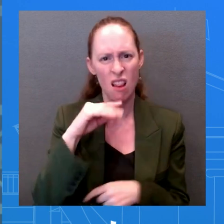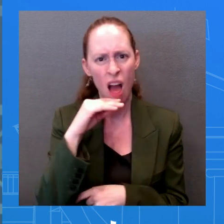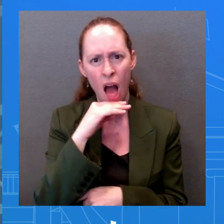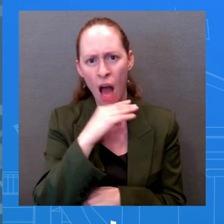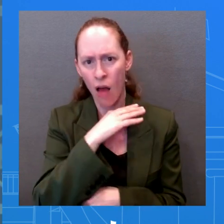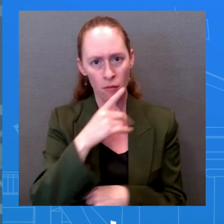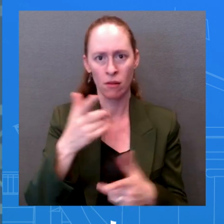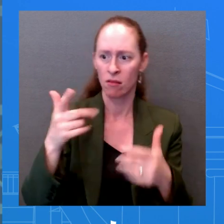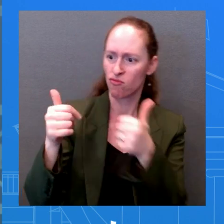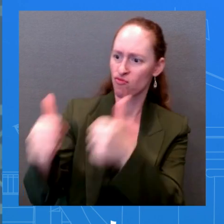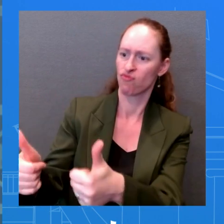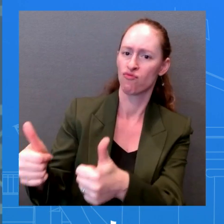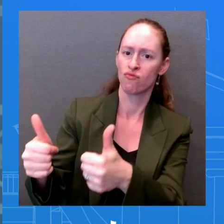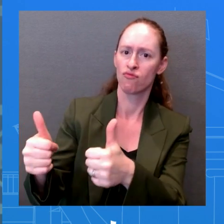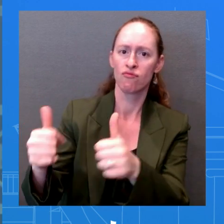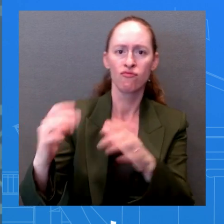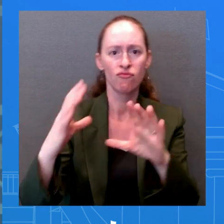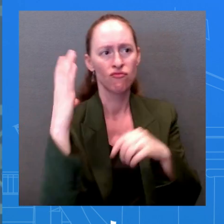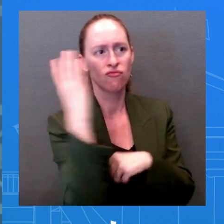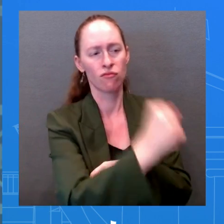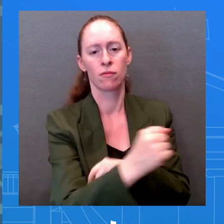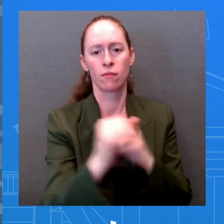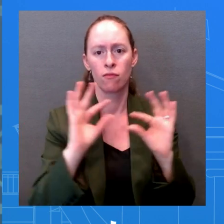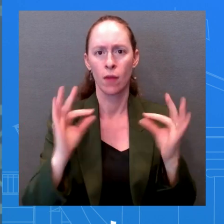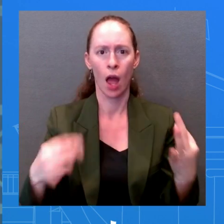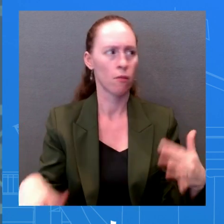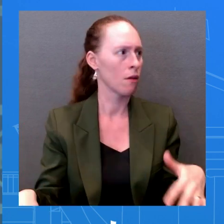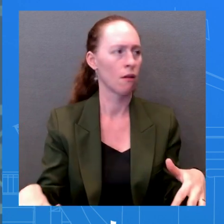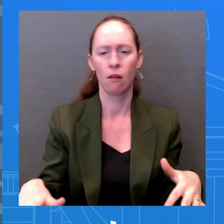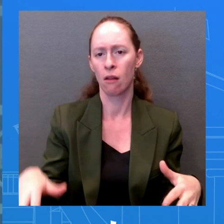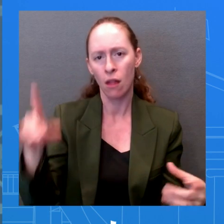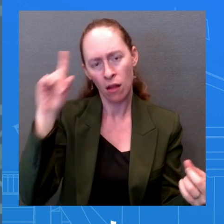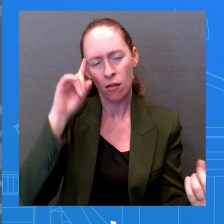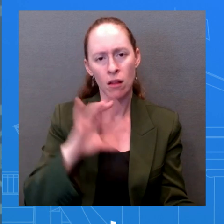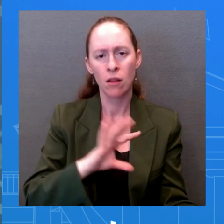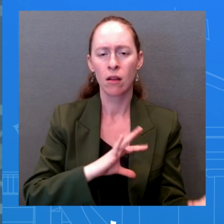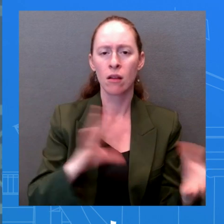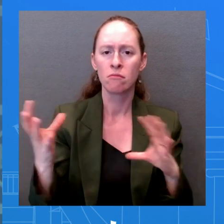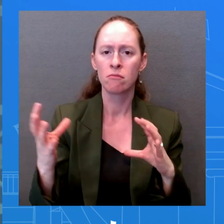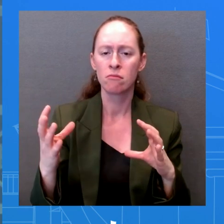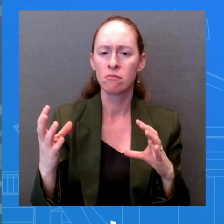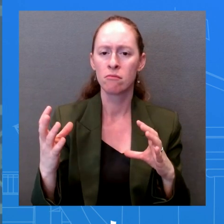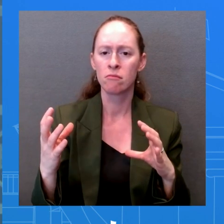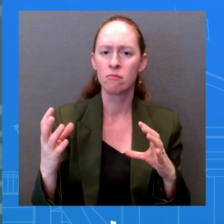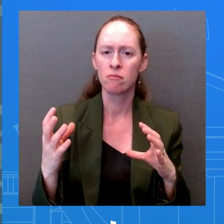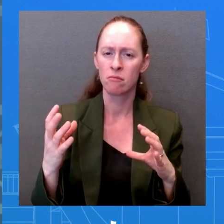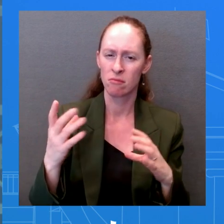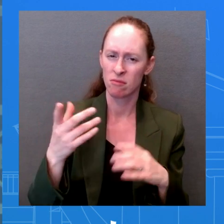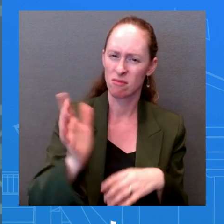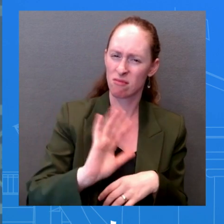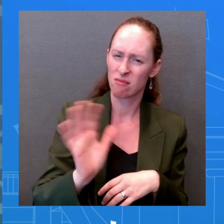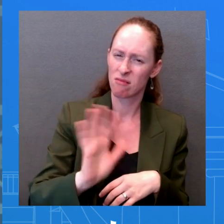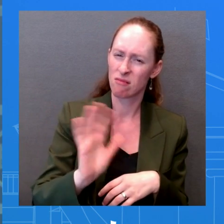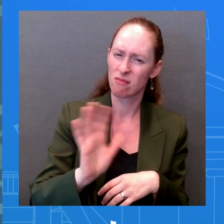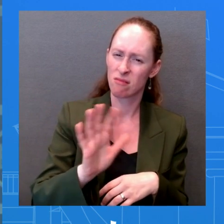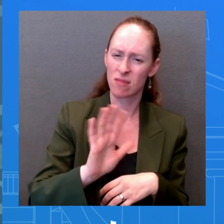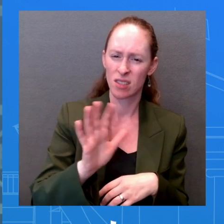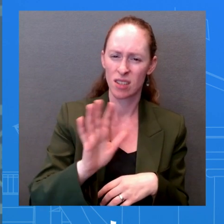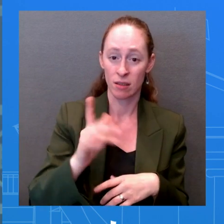They deserve better than being left on the streets of D.C. or being left in Martha's Vineyard. They deserve a lot better than that.